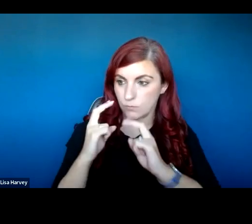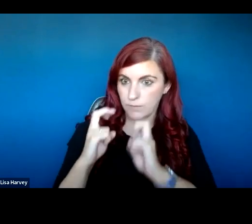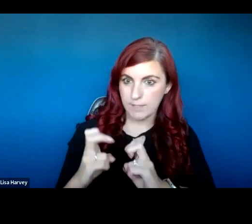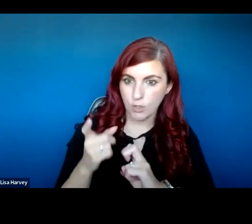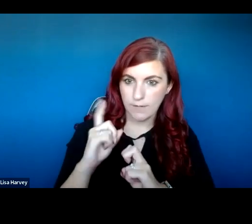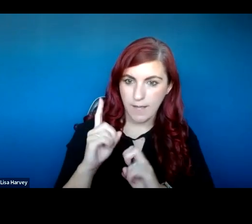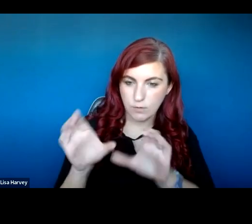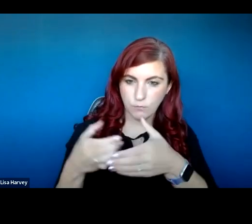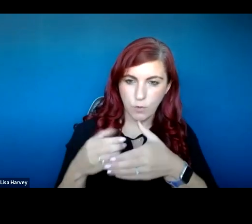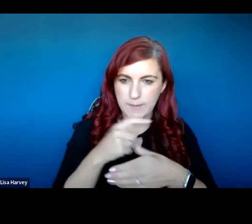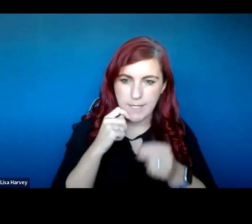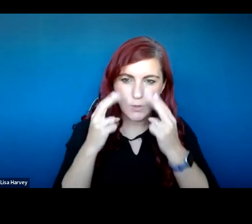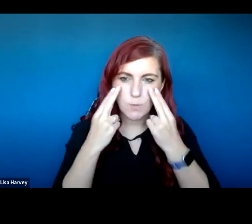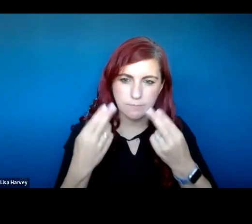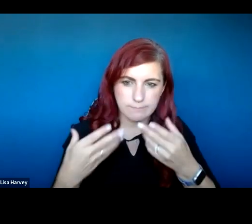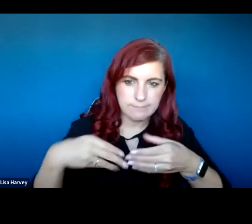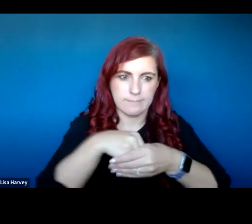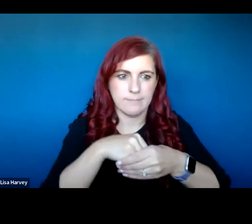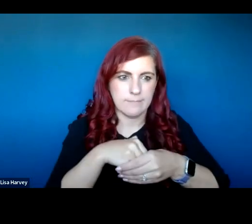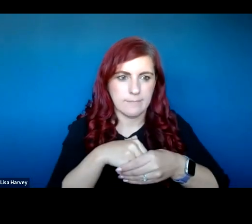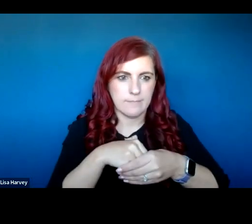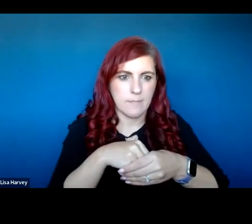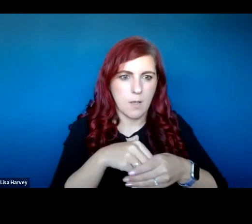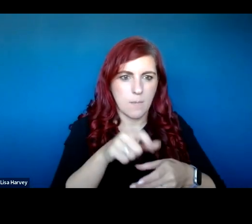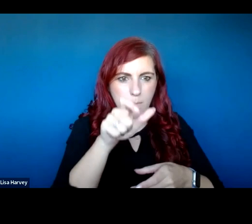which included persons with disabilities.